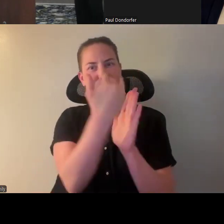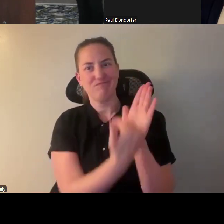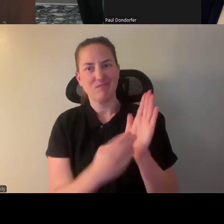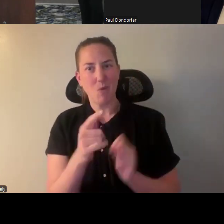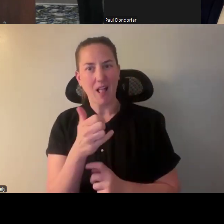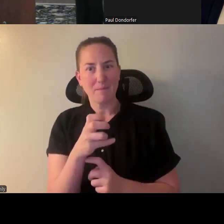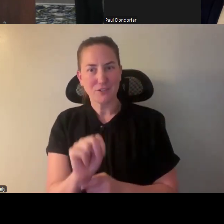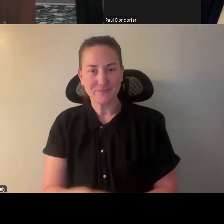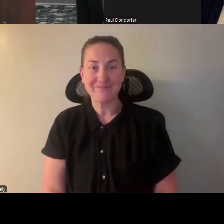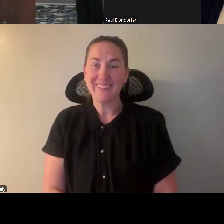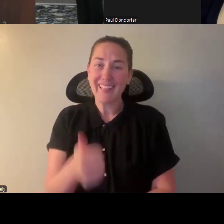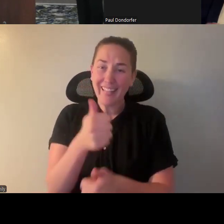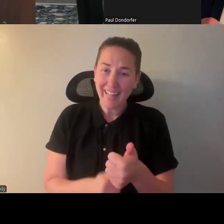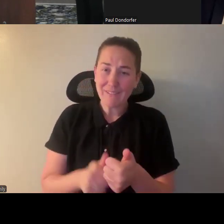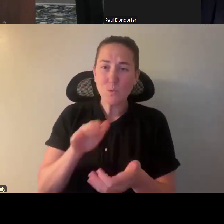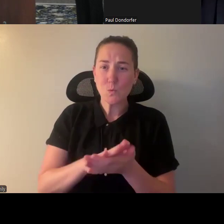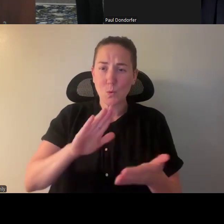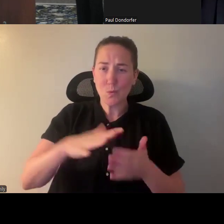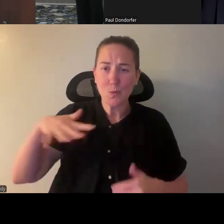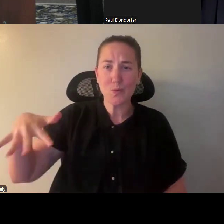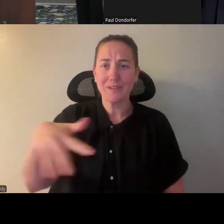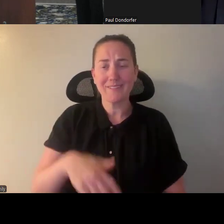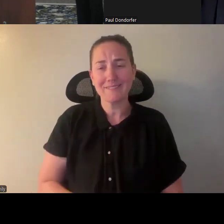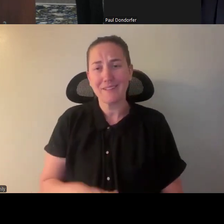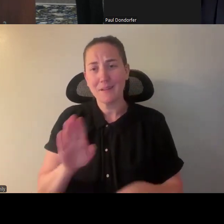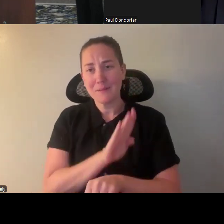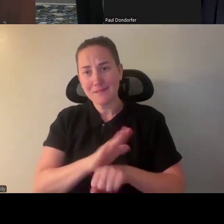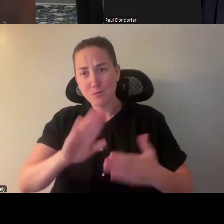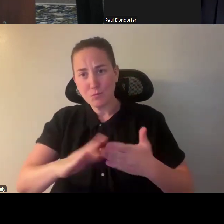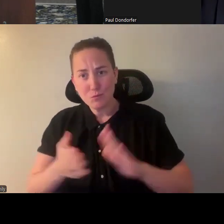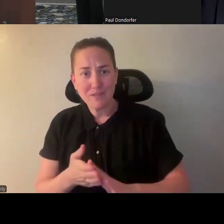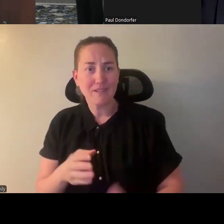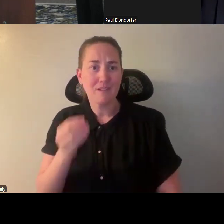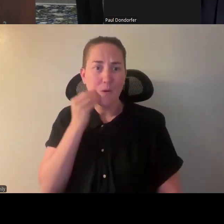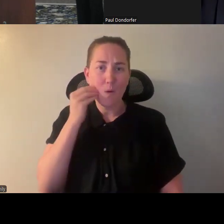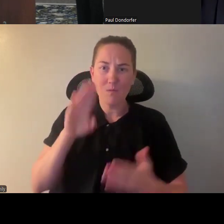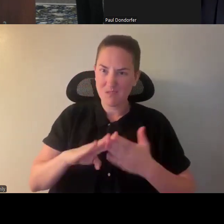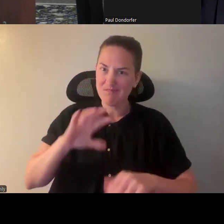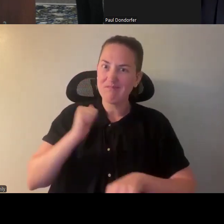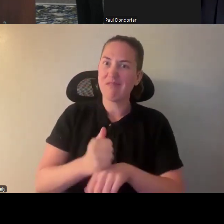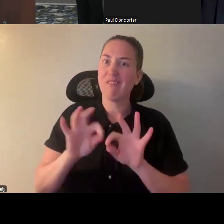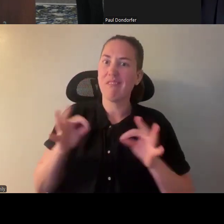Every school community business community or home community has a family that in some way really